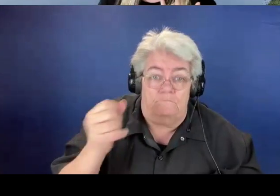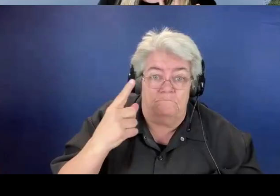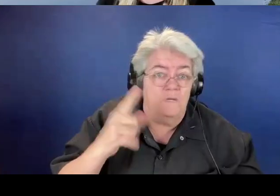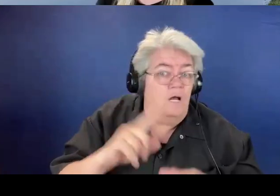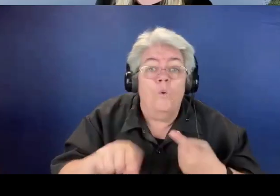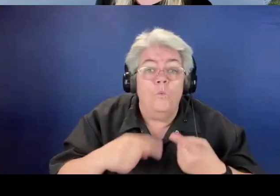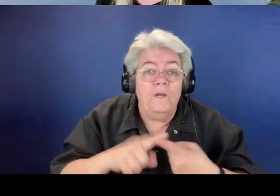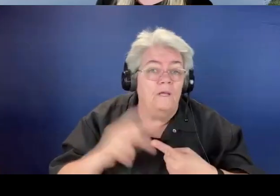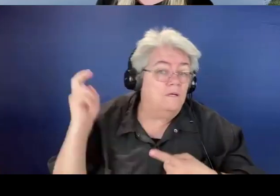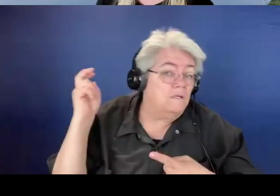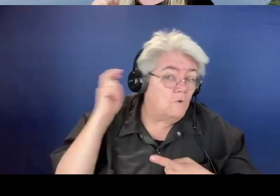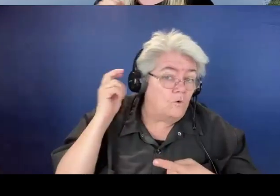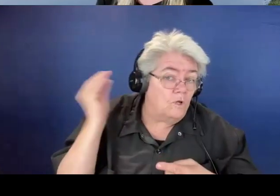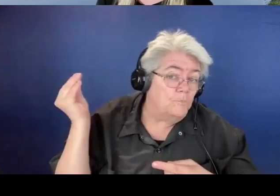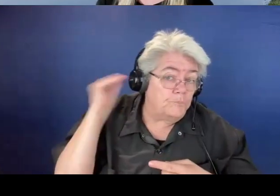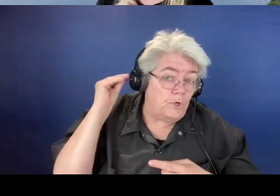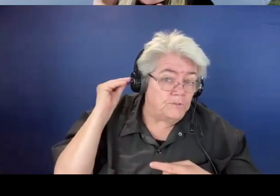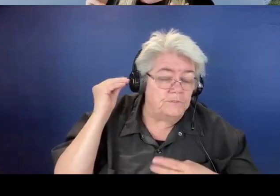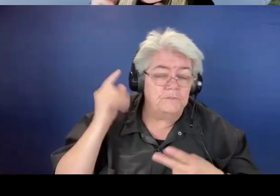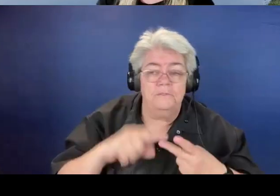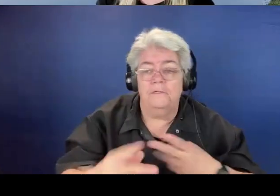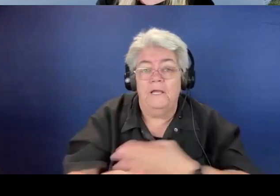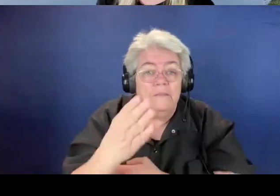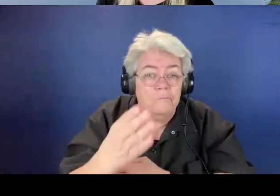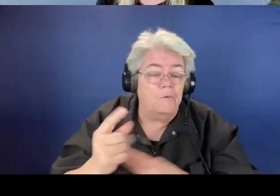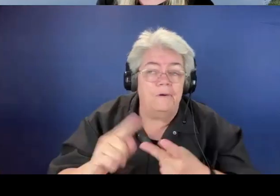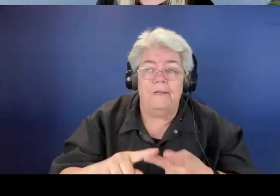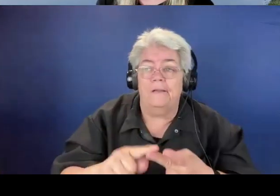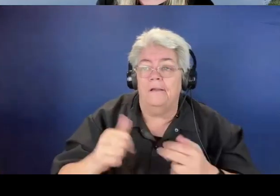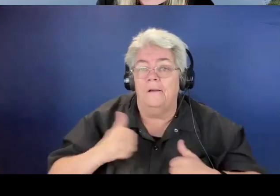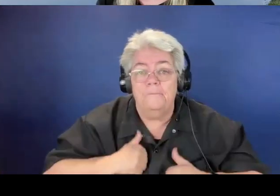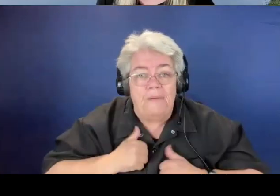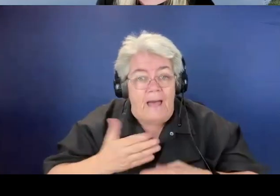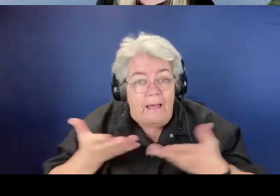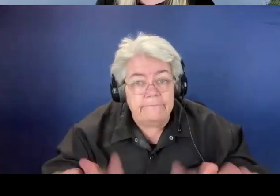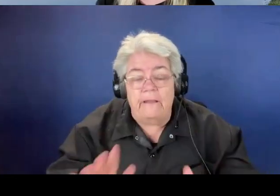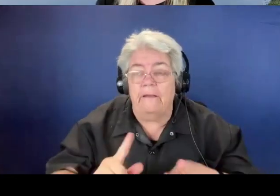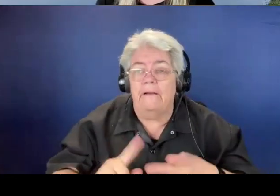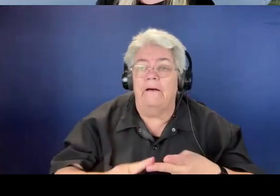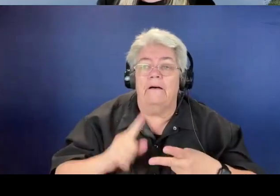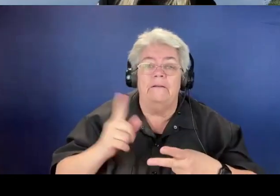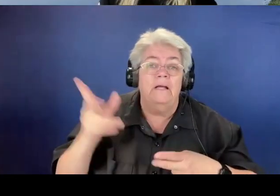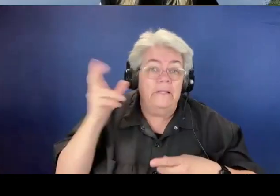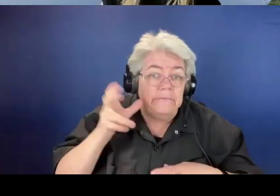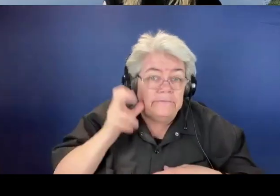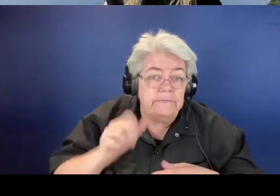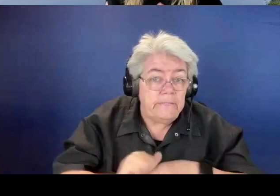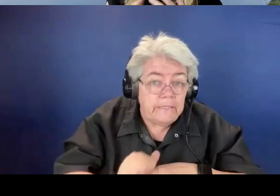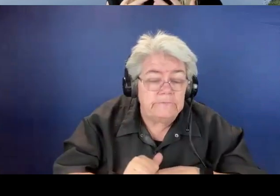So, in the morning, after a nap, after a bath, at the start of any listening session, it's a simple thing to do.